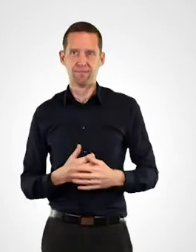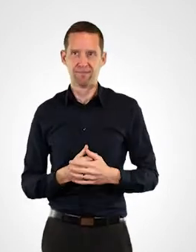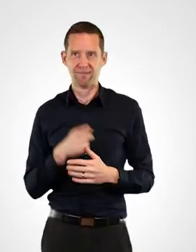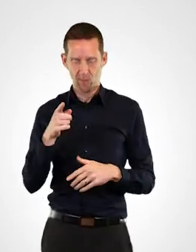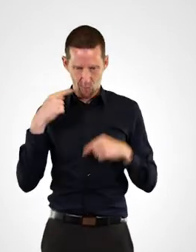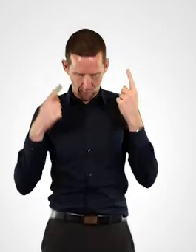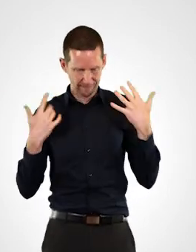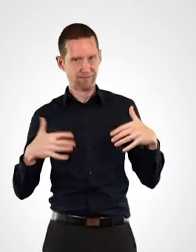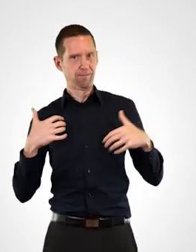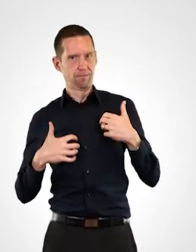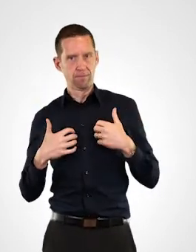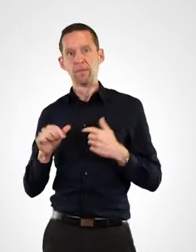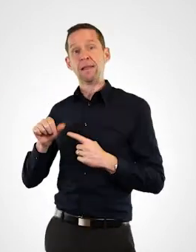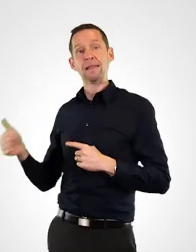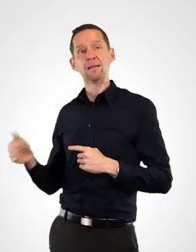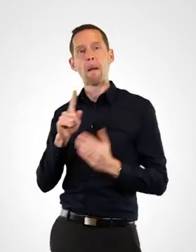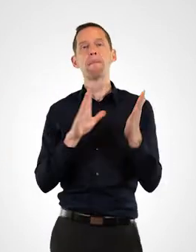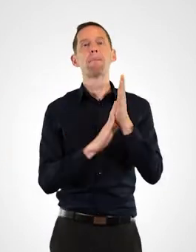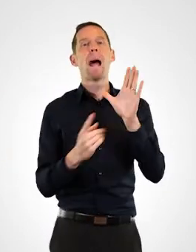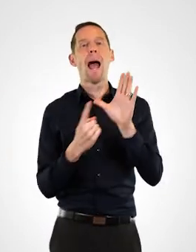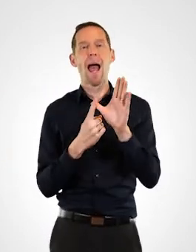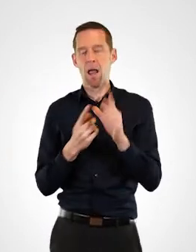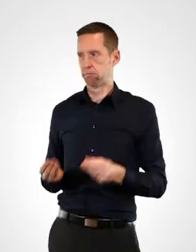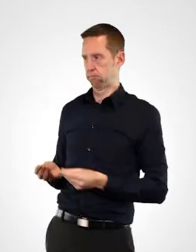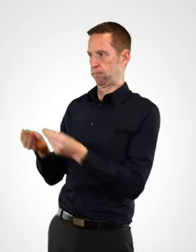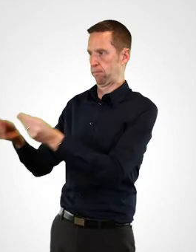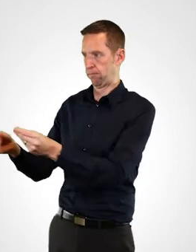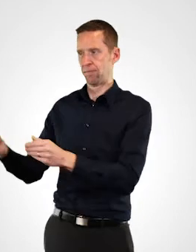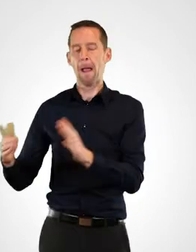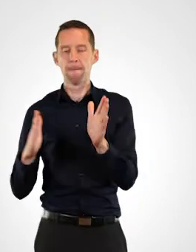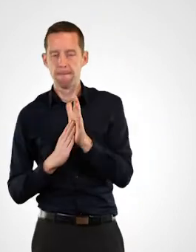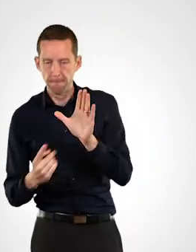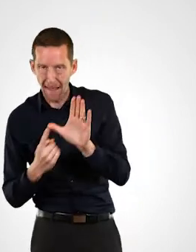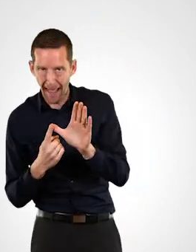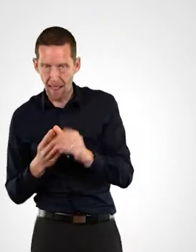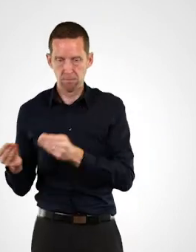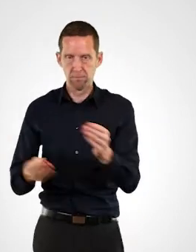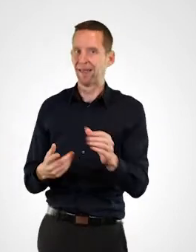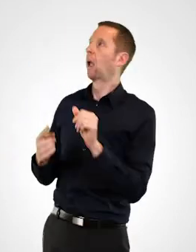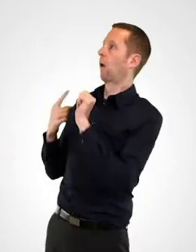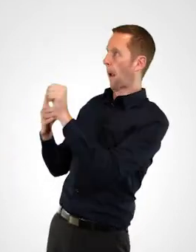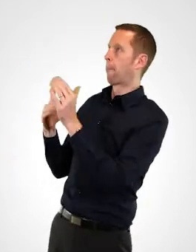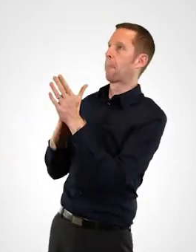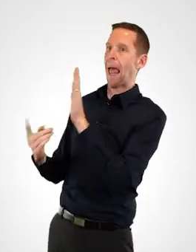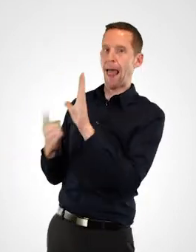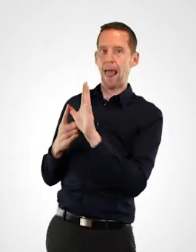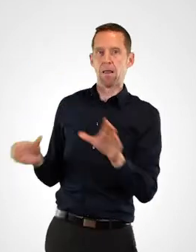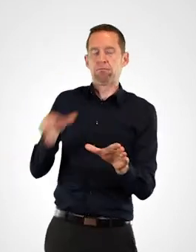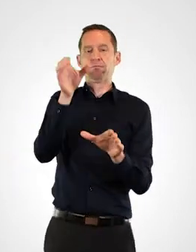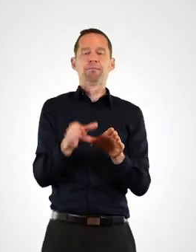Here's the next one, "ma". "Ma", "ma".